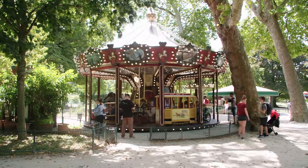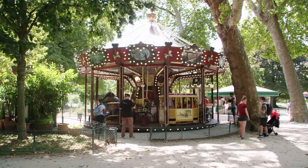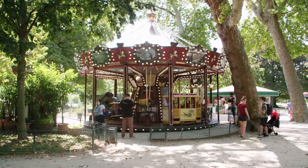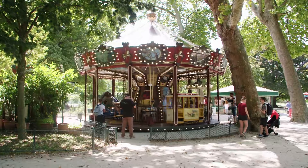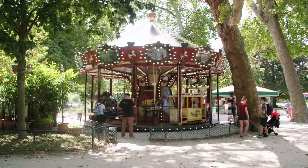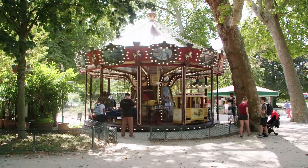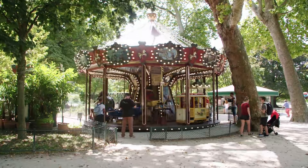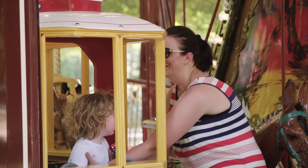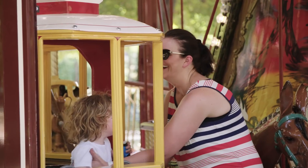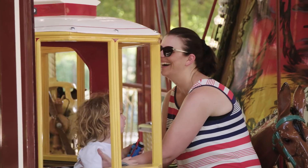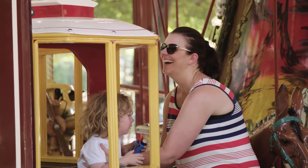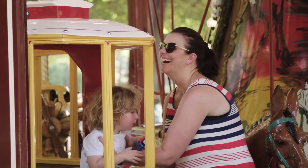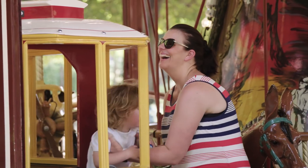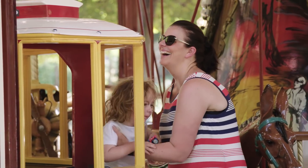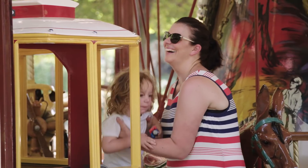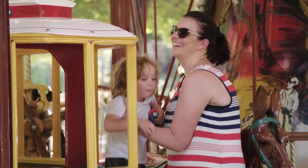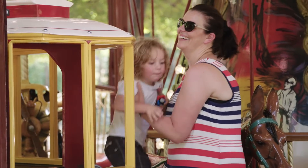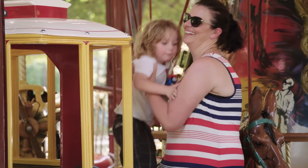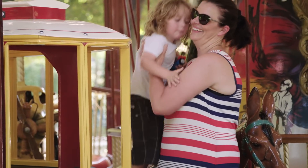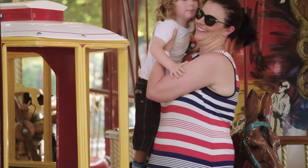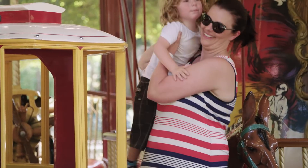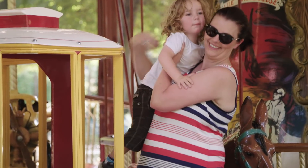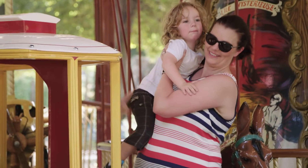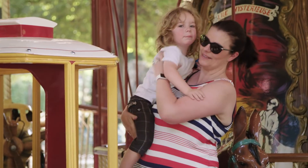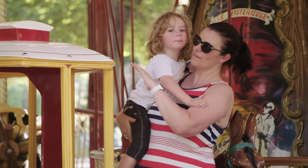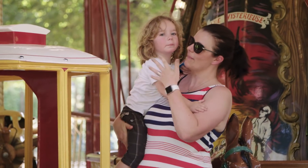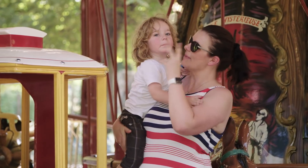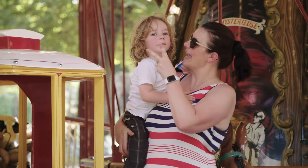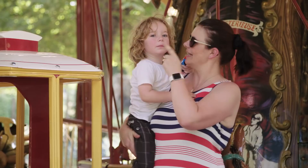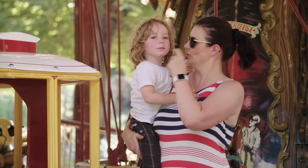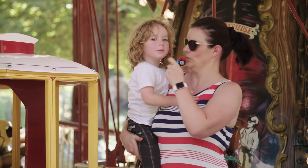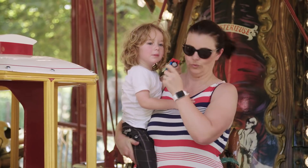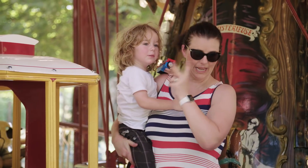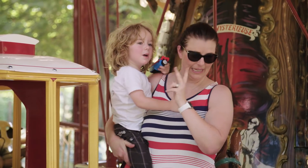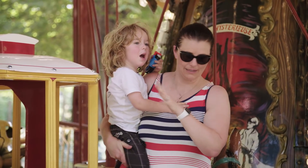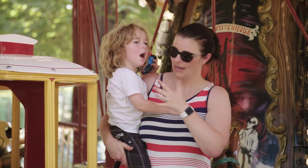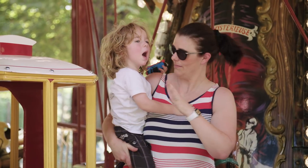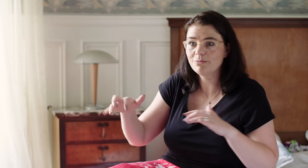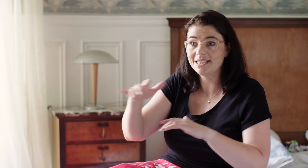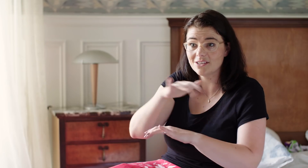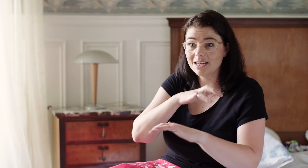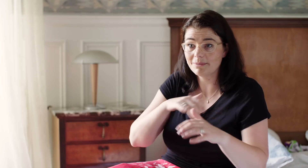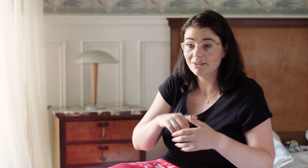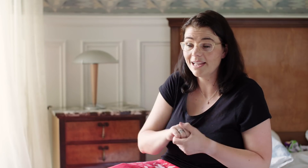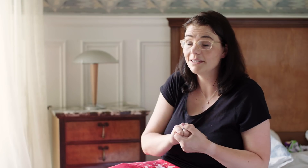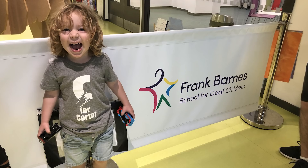for us as a family, and for him as a Deaf individual. He's so happy. His language has just flourished in this environment